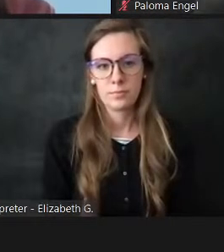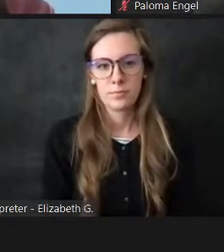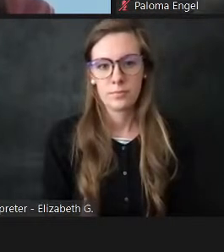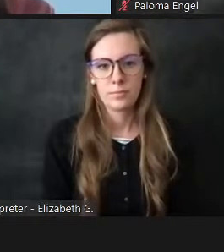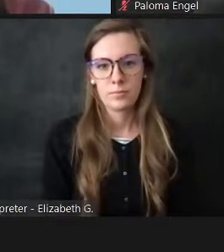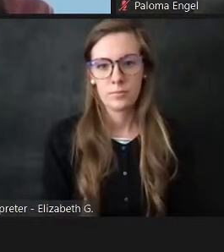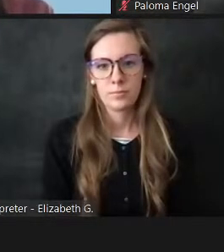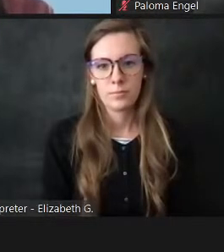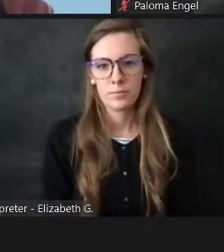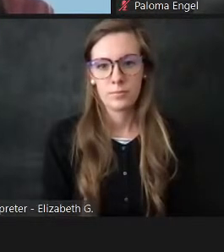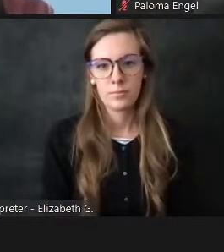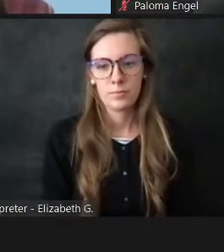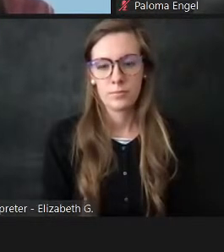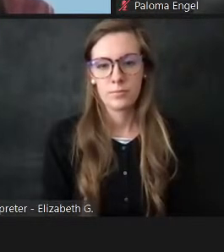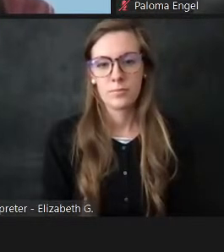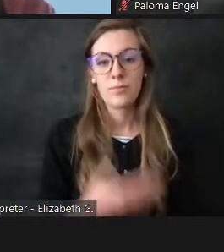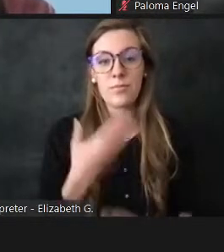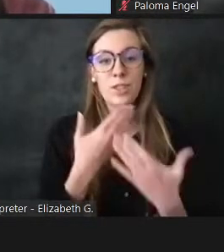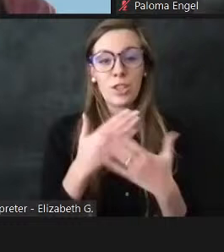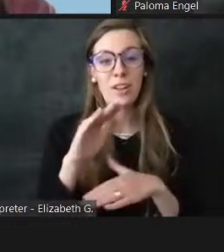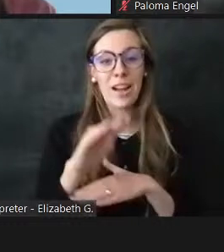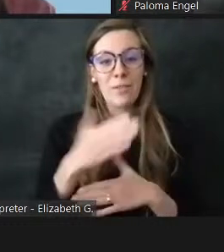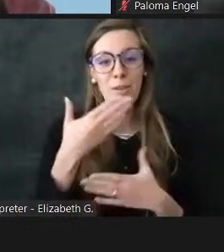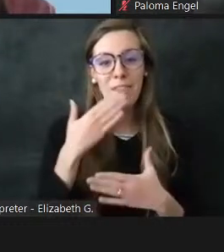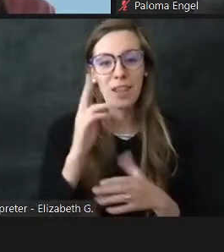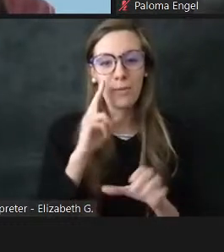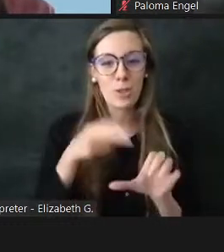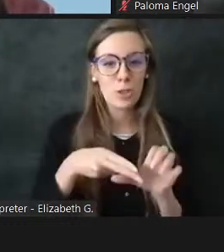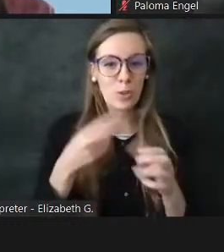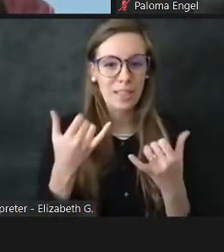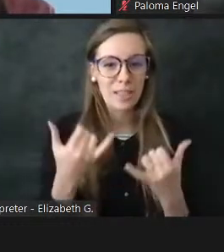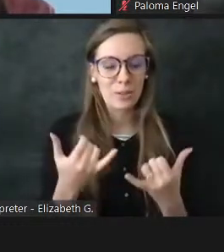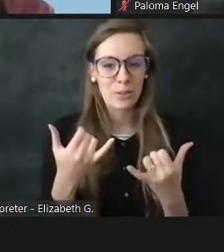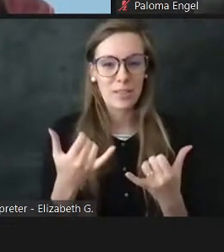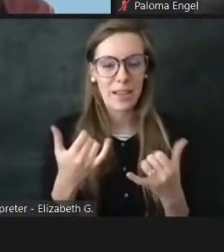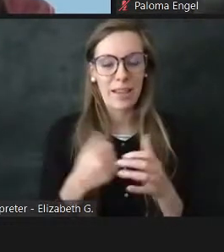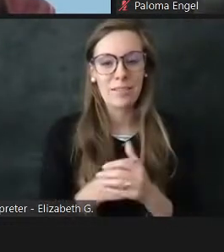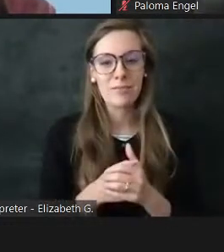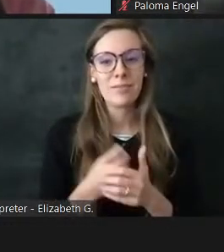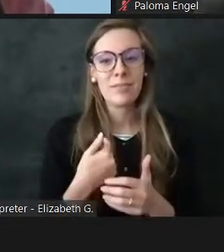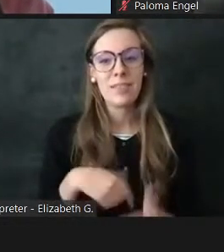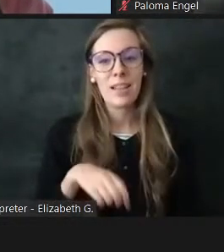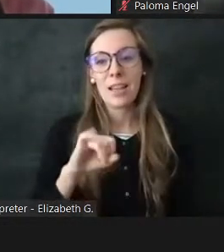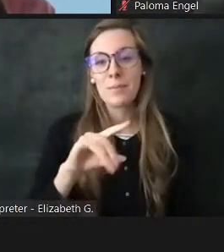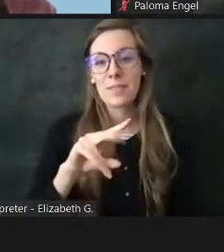Good afternoon. And thank you for being here with us today. I am Sylvia Lemus, a specialist and